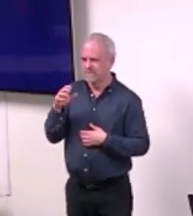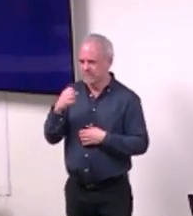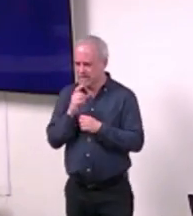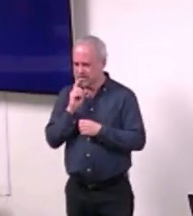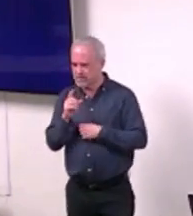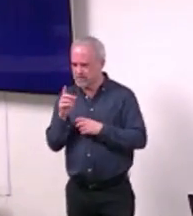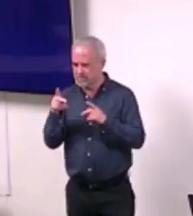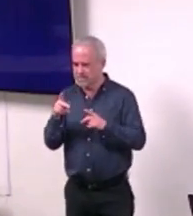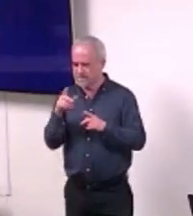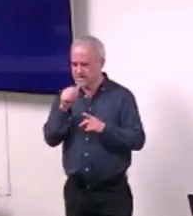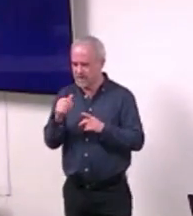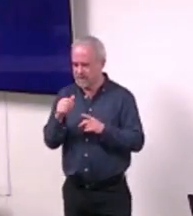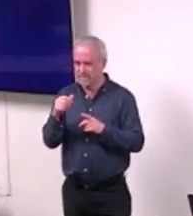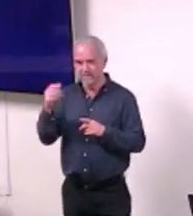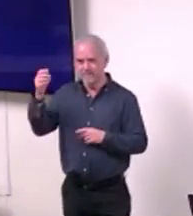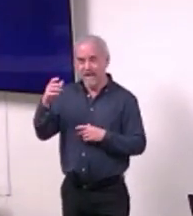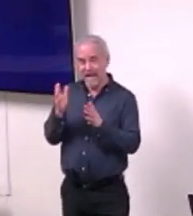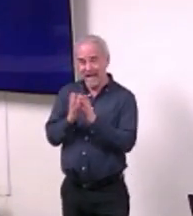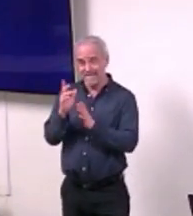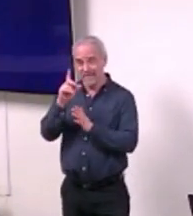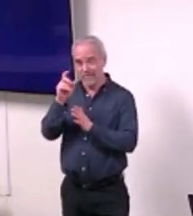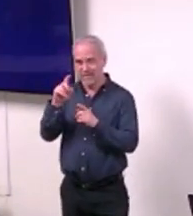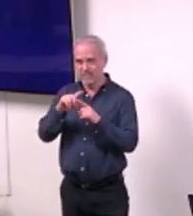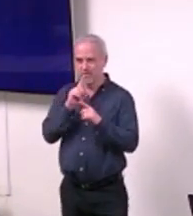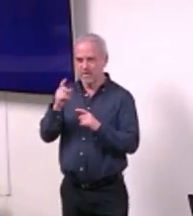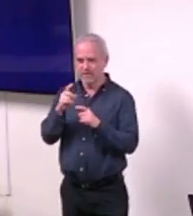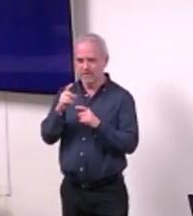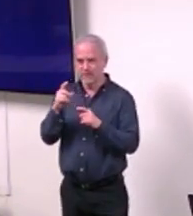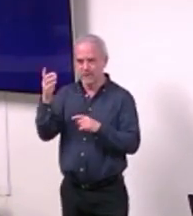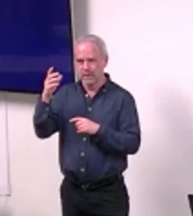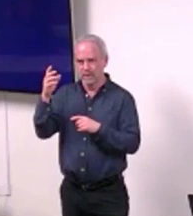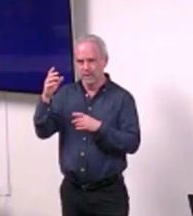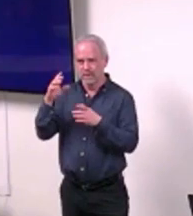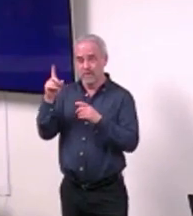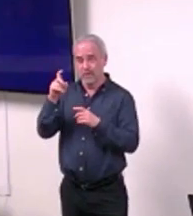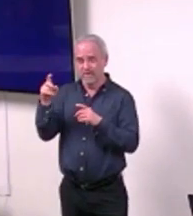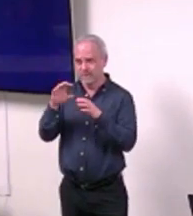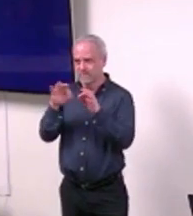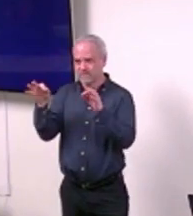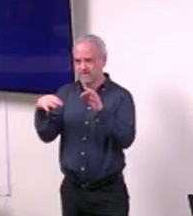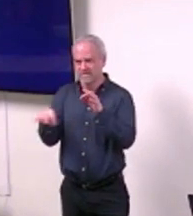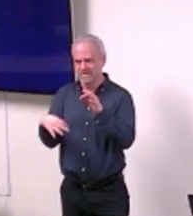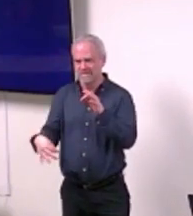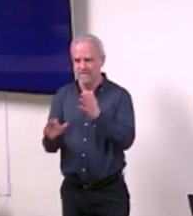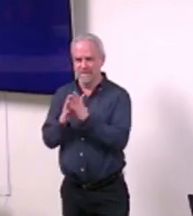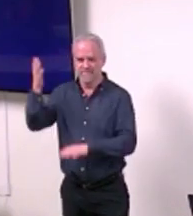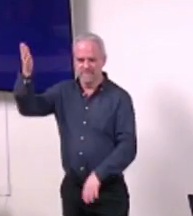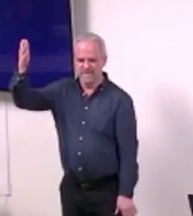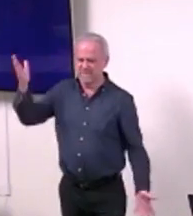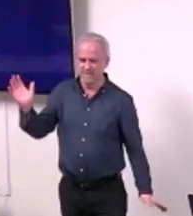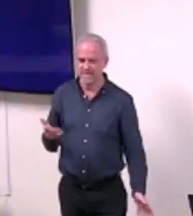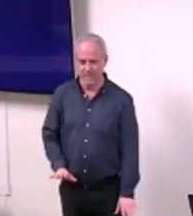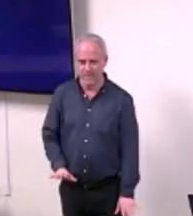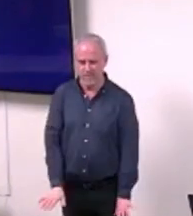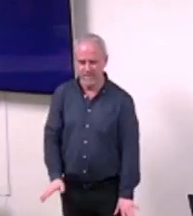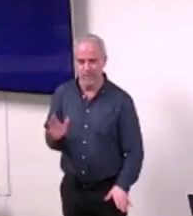And I'll probably walk the mic to folks so we can get the audience on. So if you've got a question, please raise your hand.